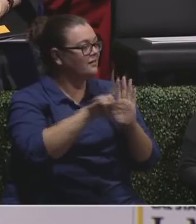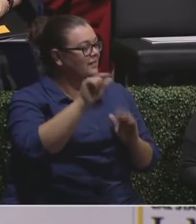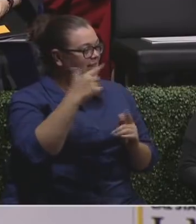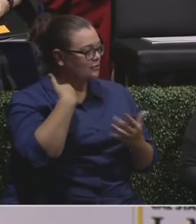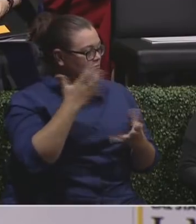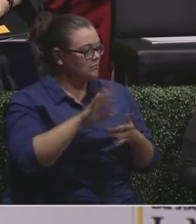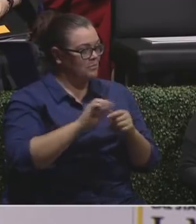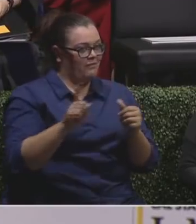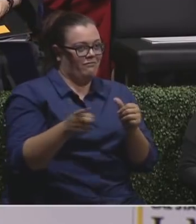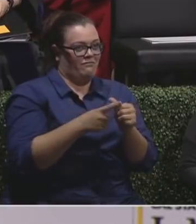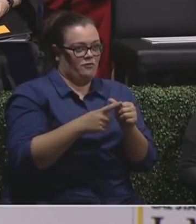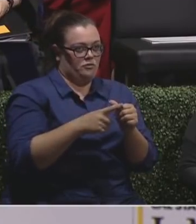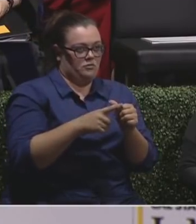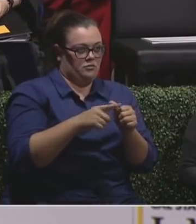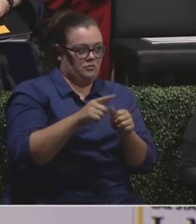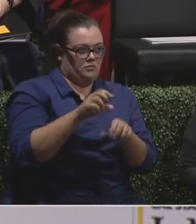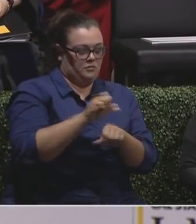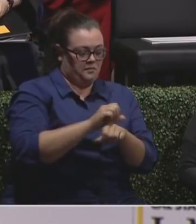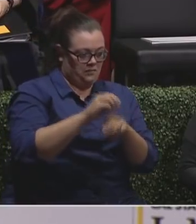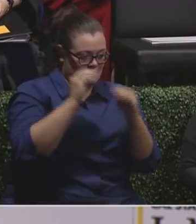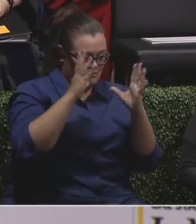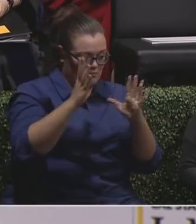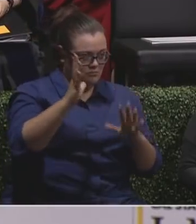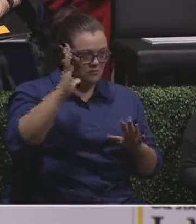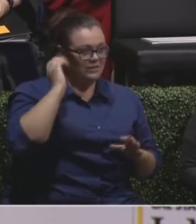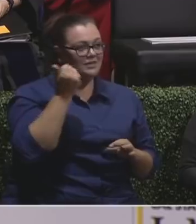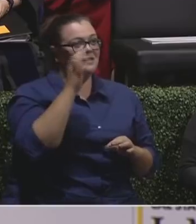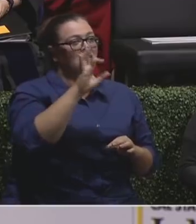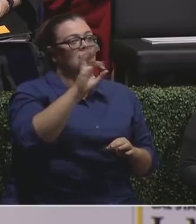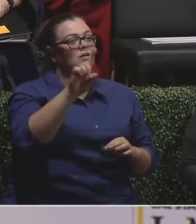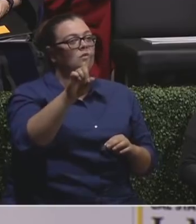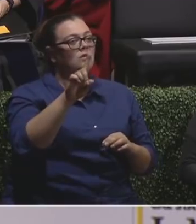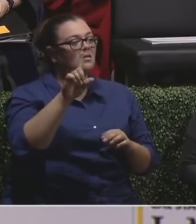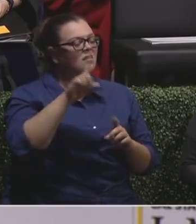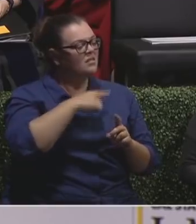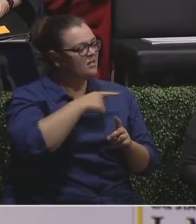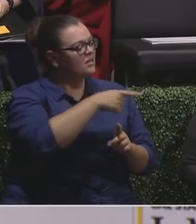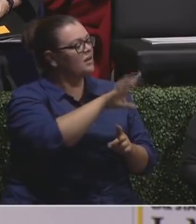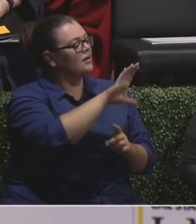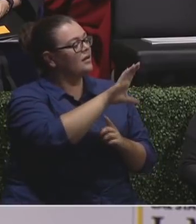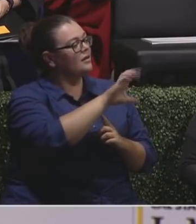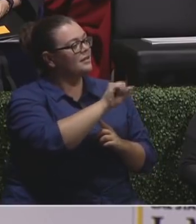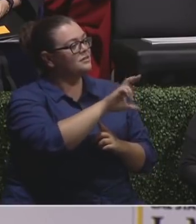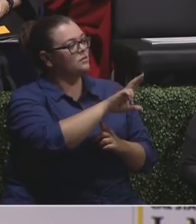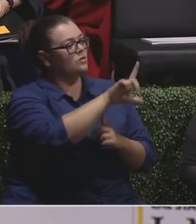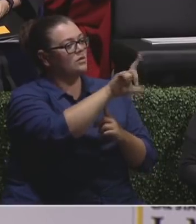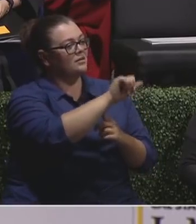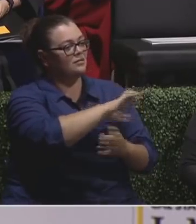ADULTS THROUGH YOUR WORK IN EDUCATION AND/OR EDUCATION ADJACENT POSITIONS. MY CONNECTIONS TO CAL STATE LA-- THE